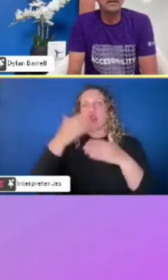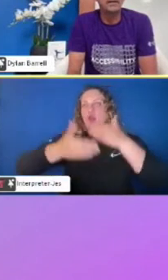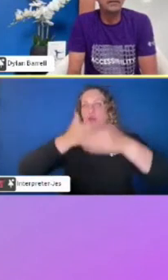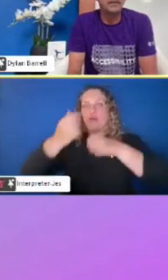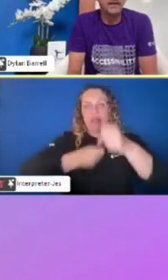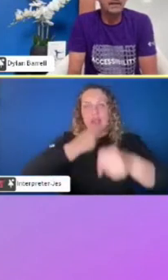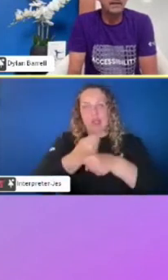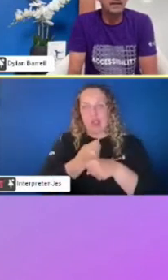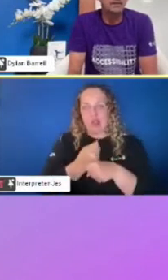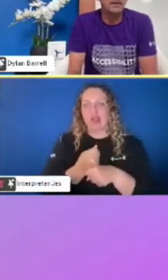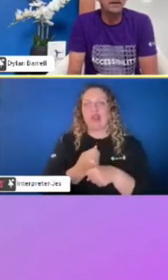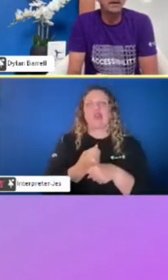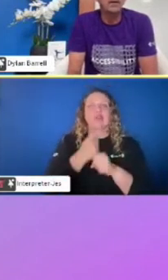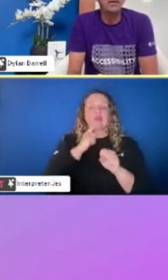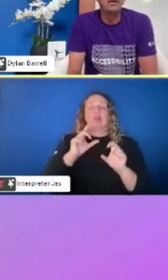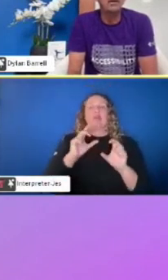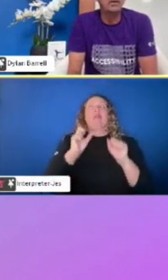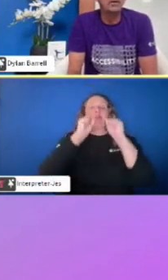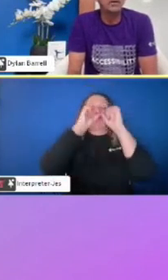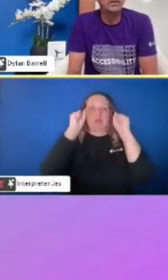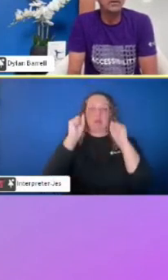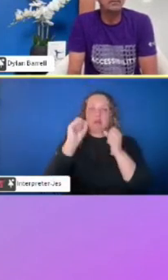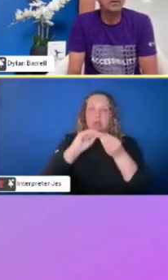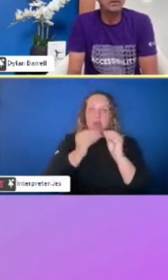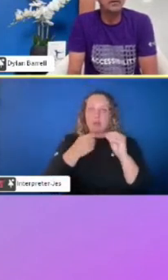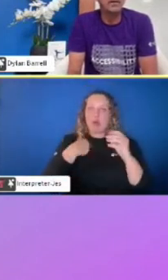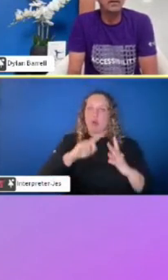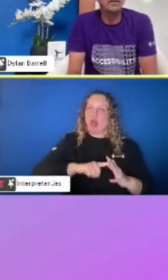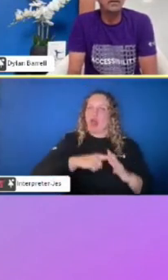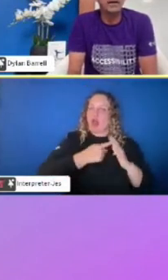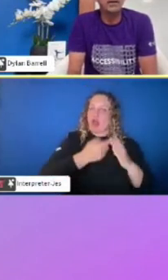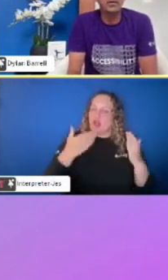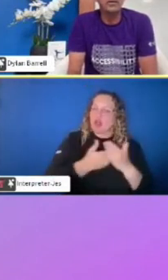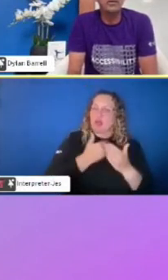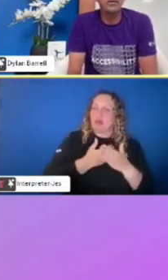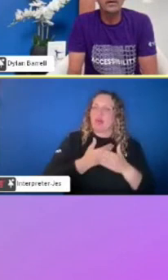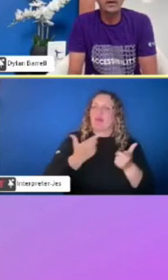That's a fantastic number. We launched some new fast track courses.